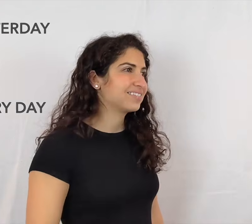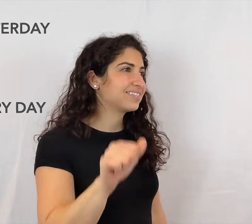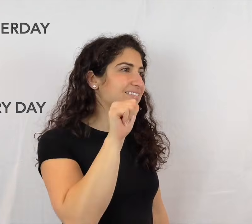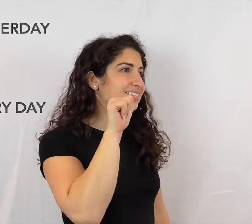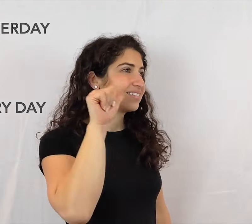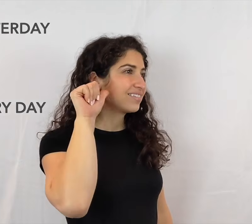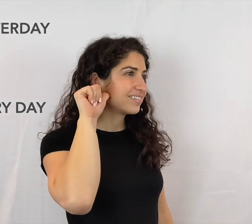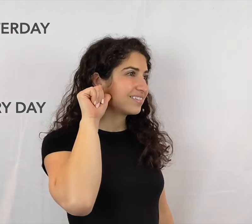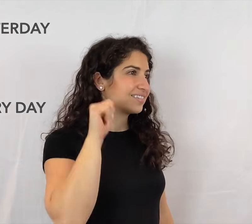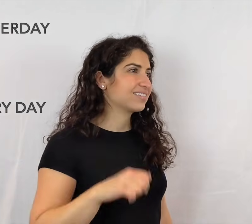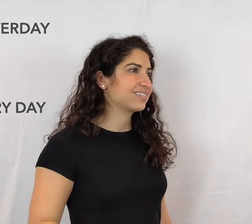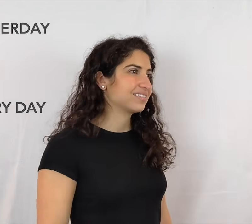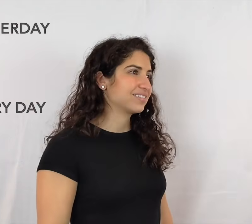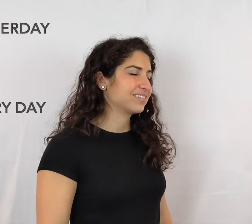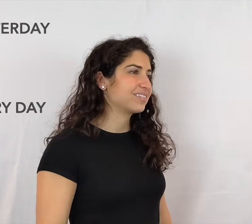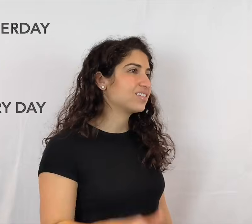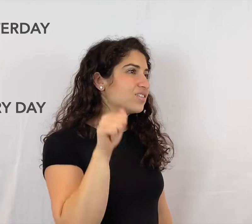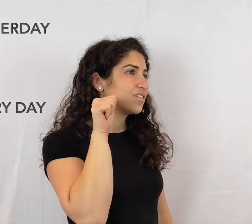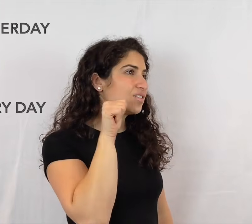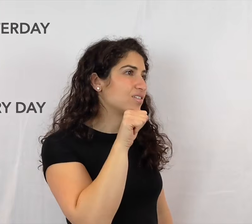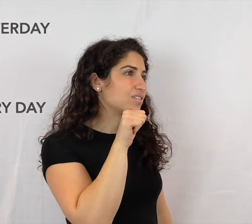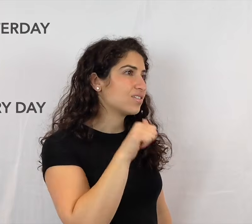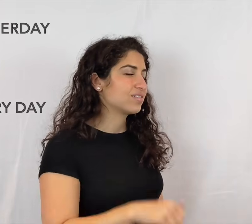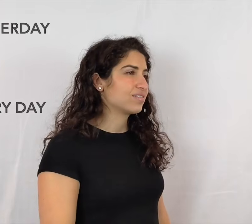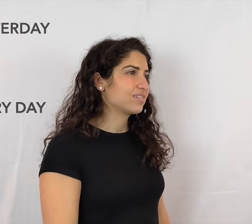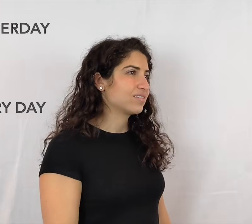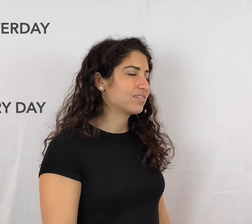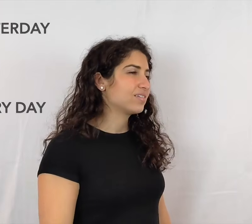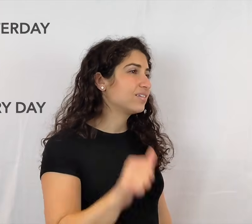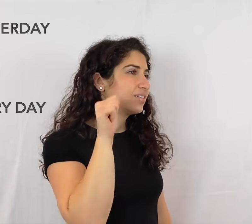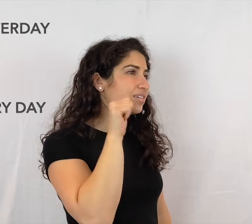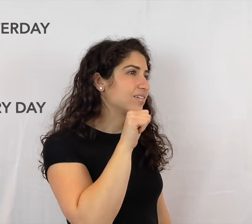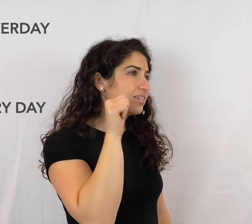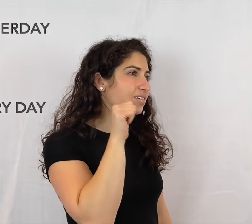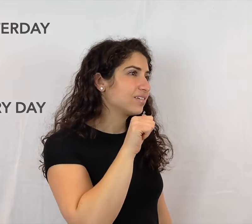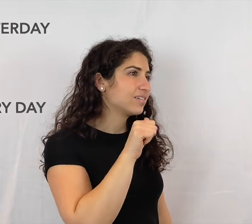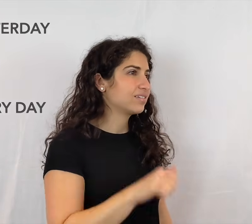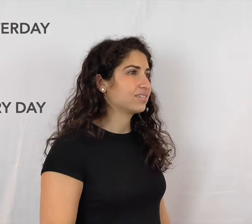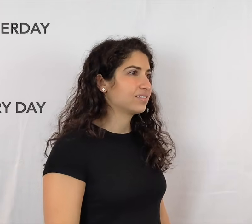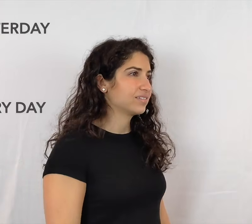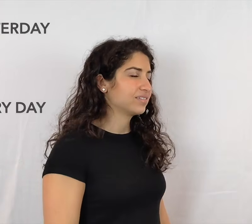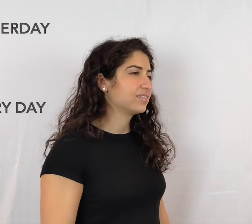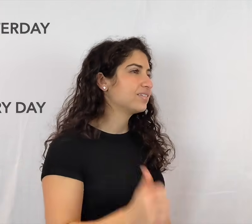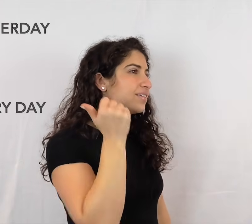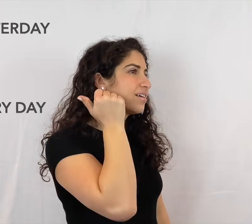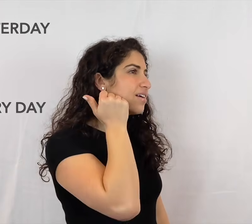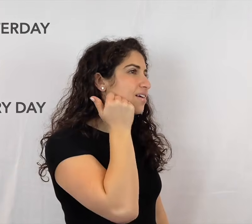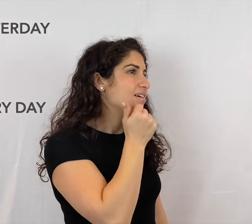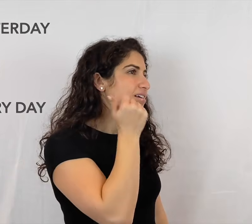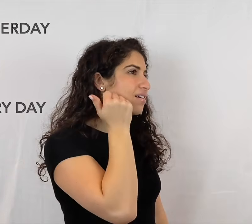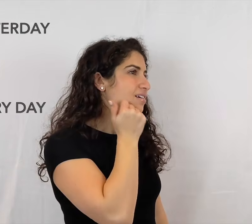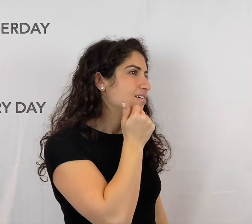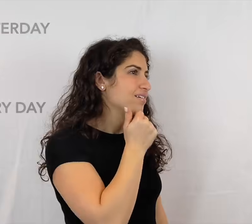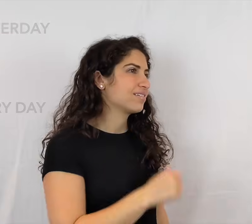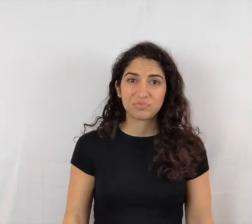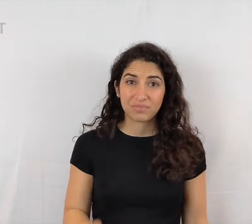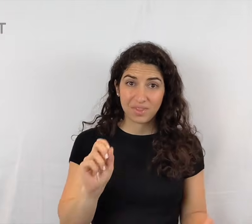Yesterday, girl, every day.